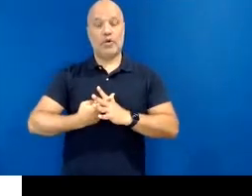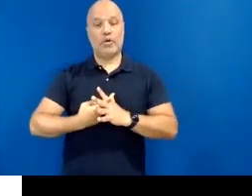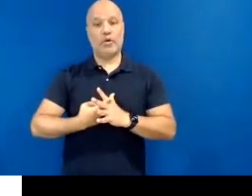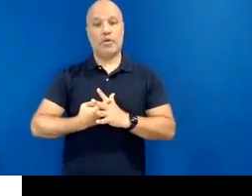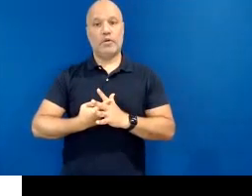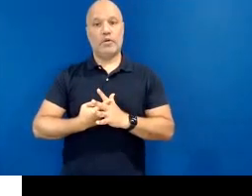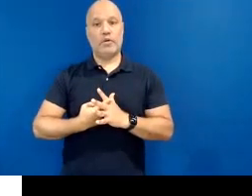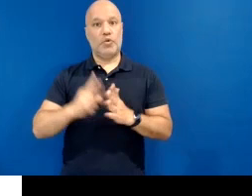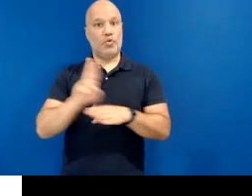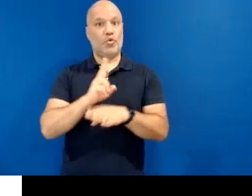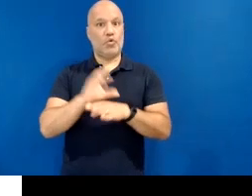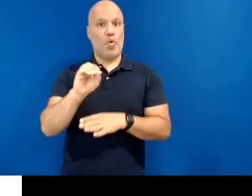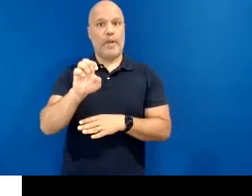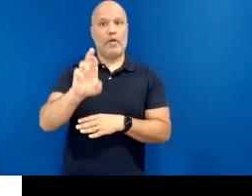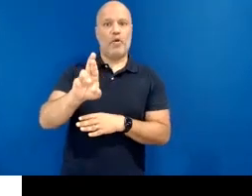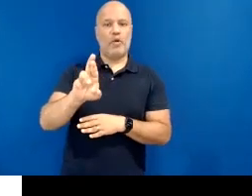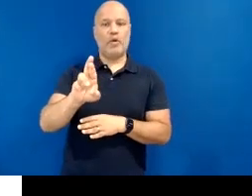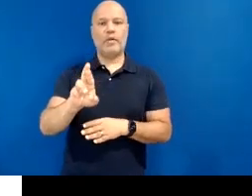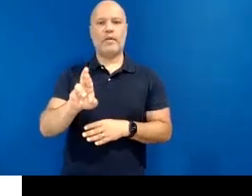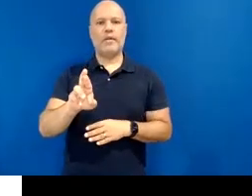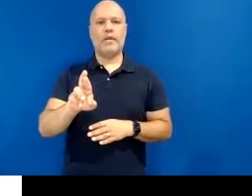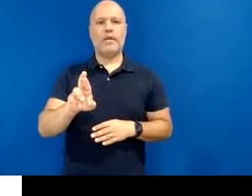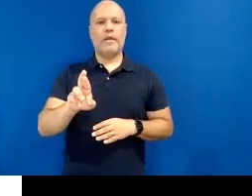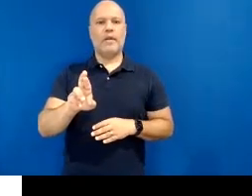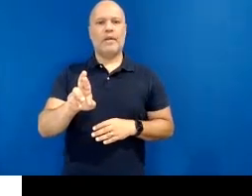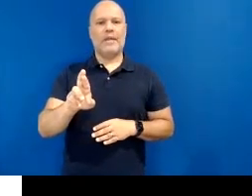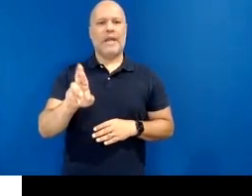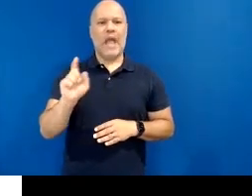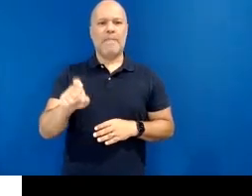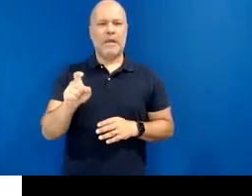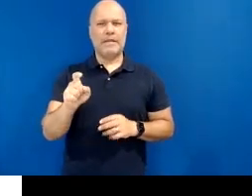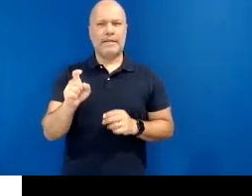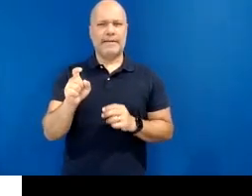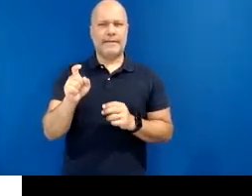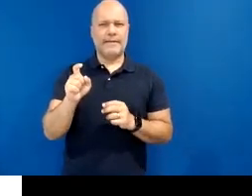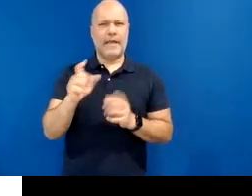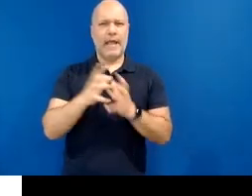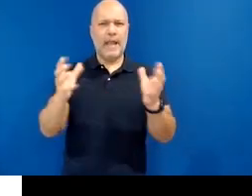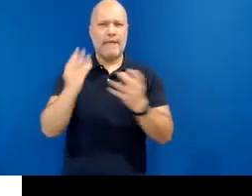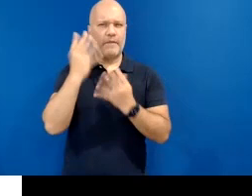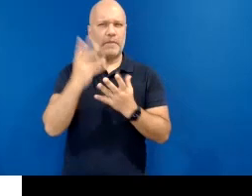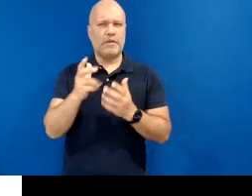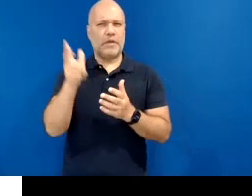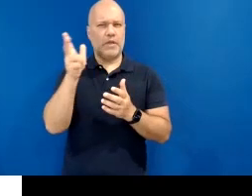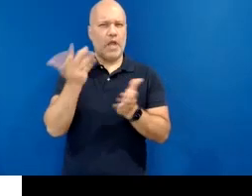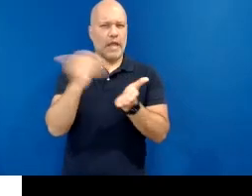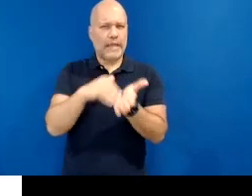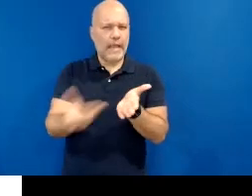OER, I needed to have to hear a lot of that information over and over again and review it on my own and so forth.